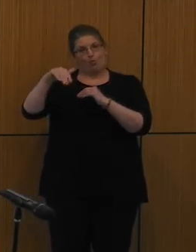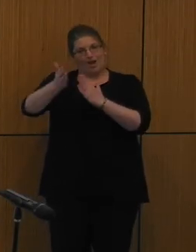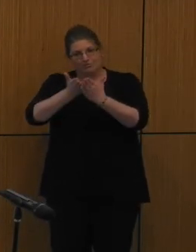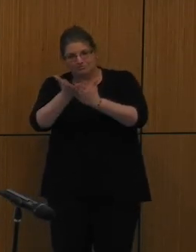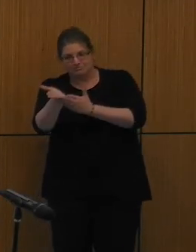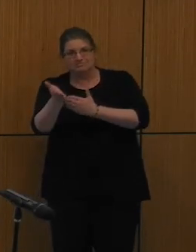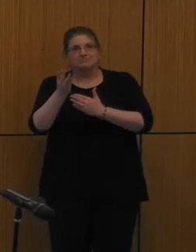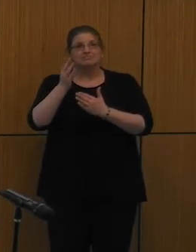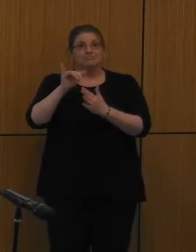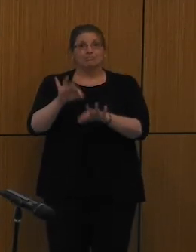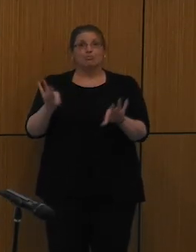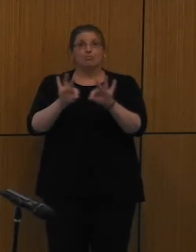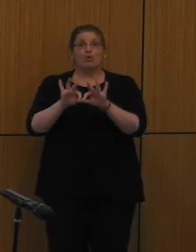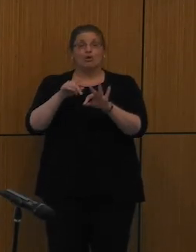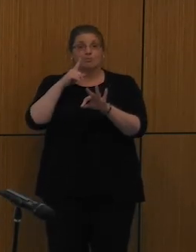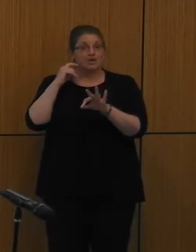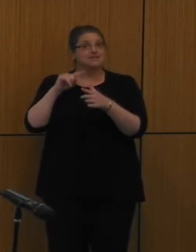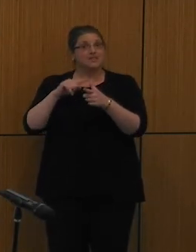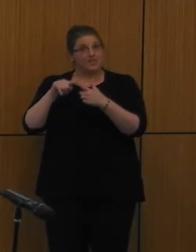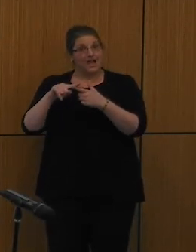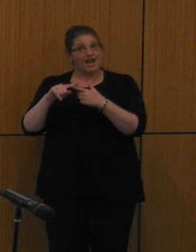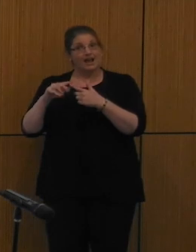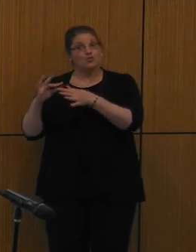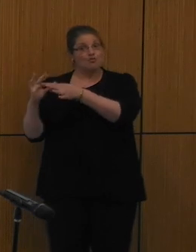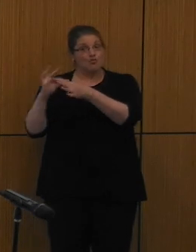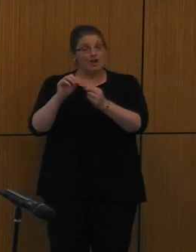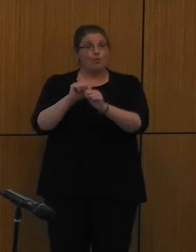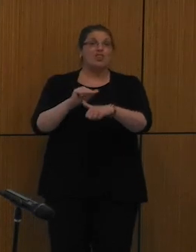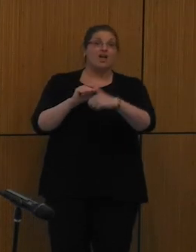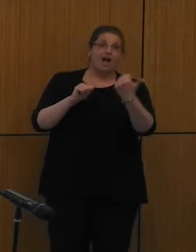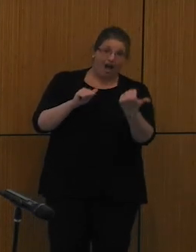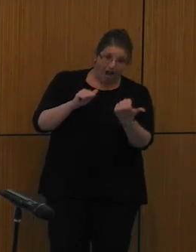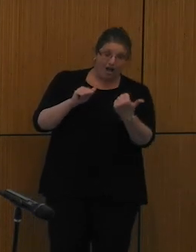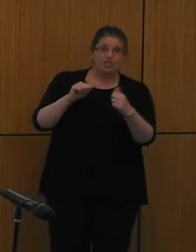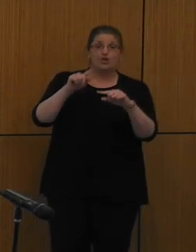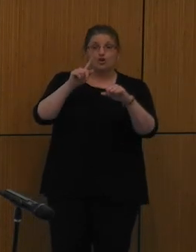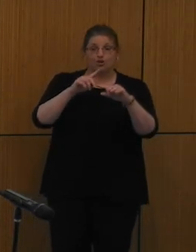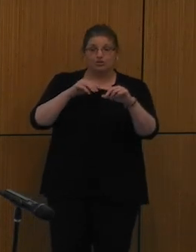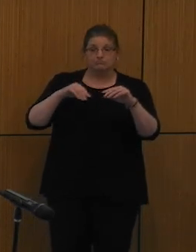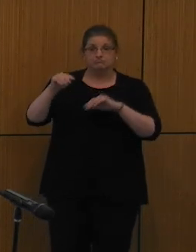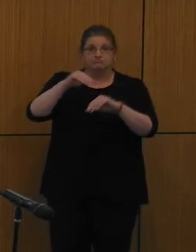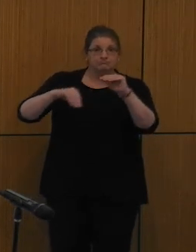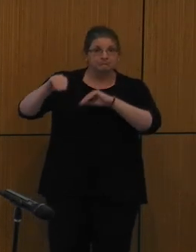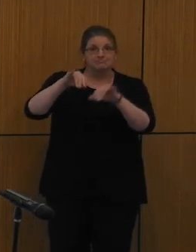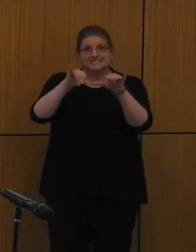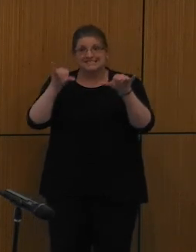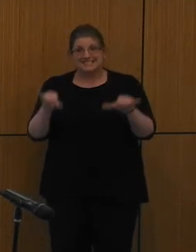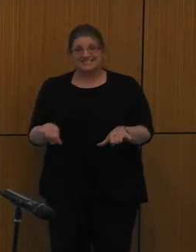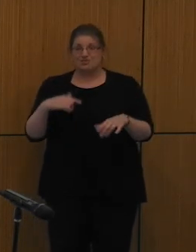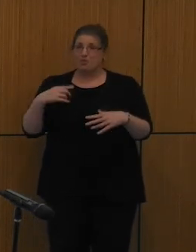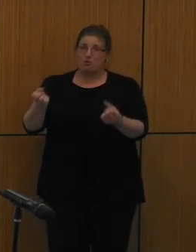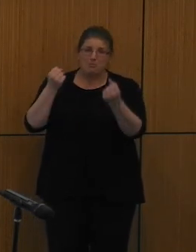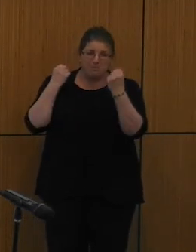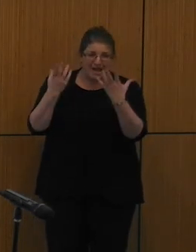because then we can also relate that to other oscillating systems. We have a lot of oscillating systems out there that we can then relate back